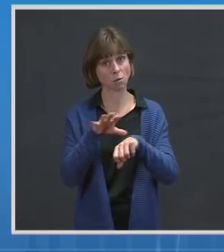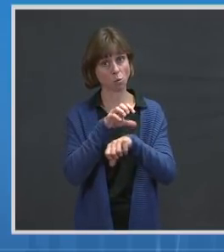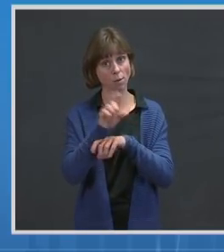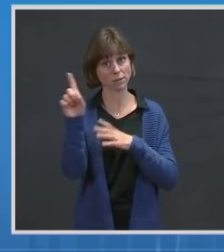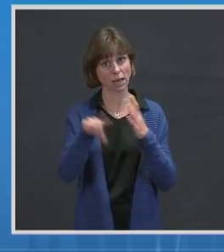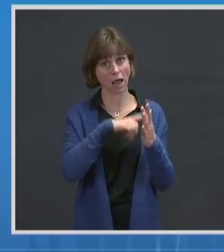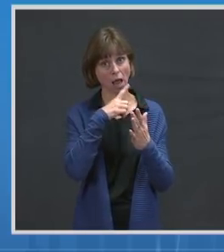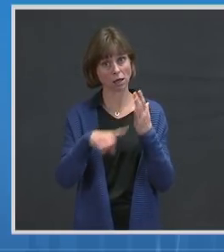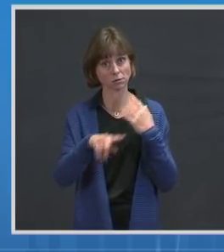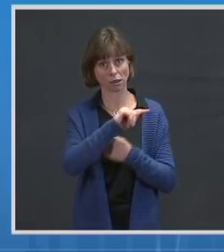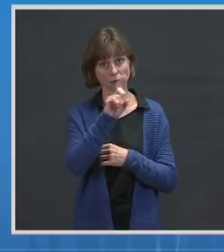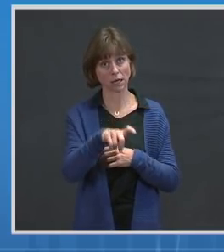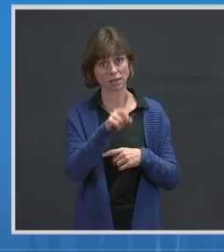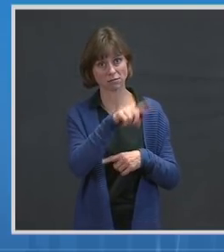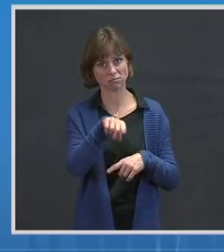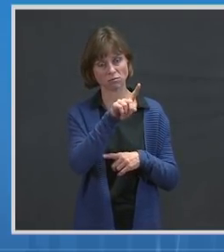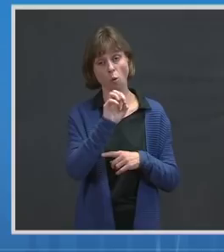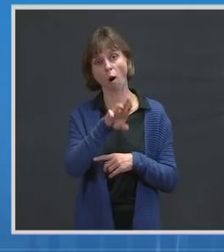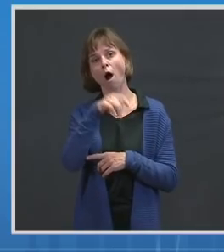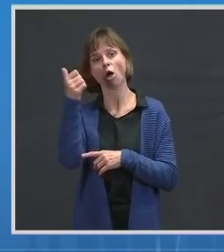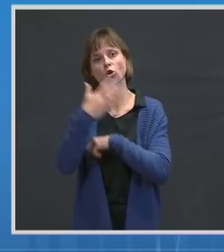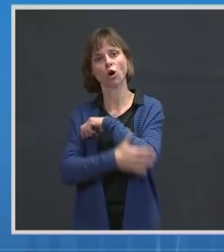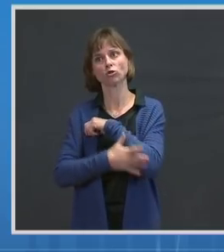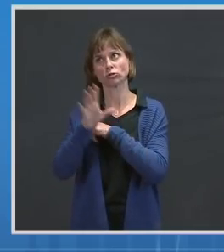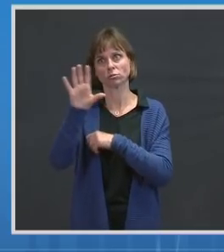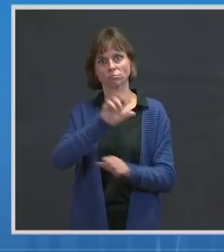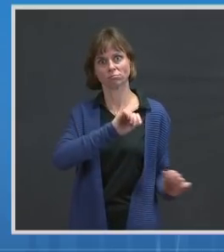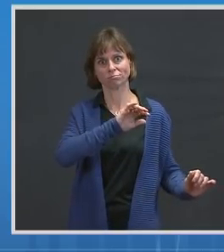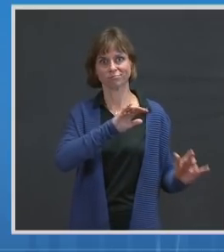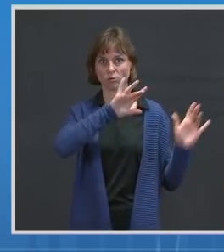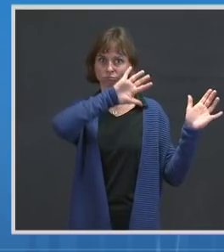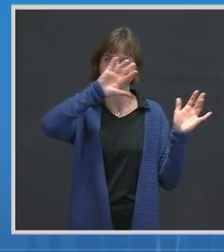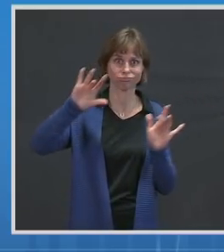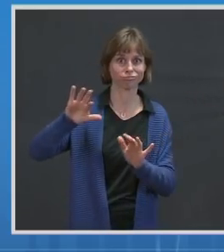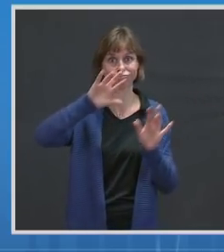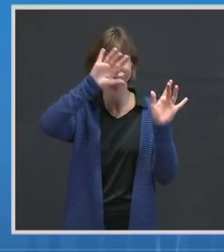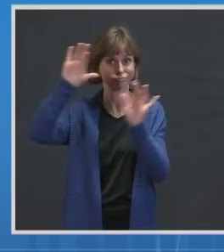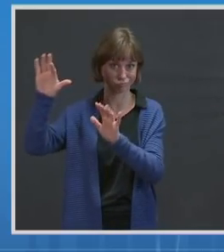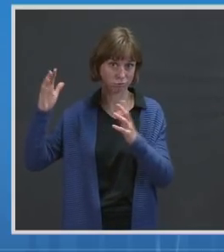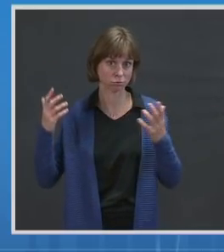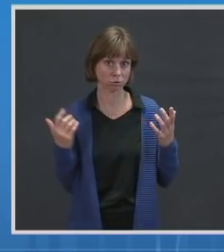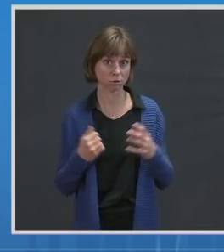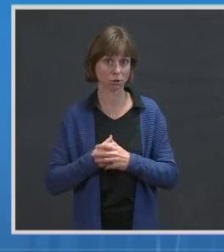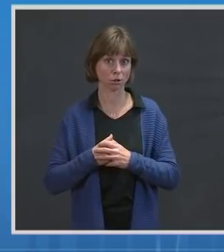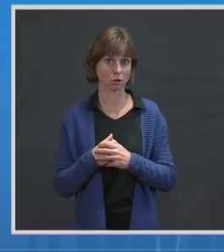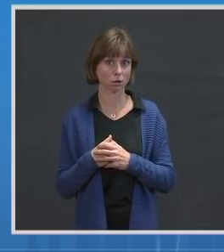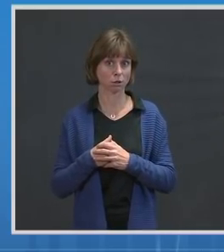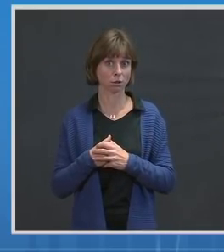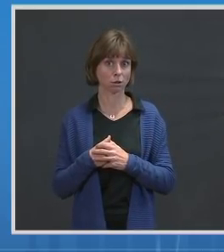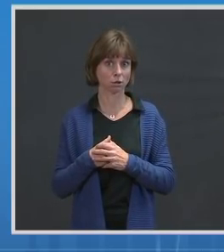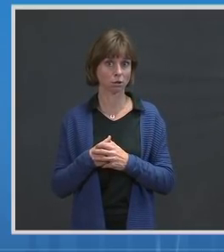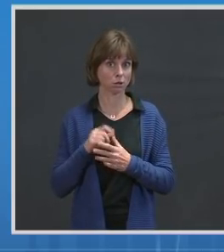or other parts of the country impacted by this winter weather. How might these areas -- if you guys have any sense of it --